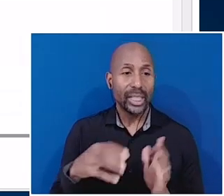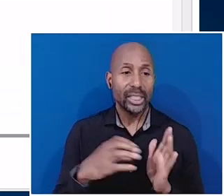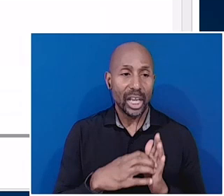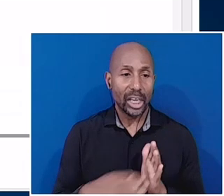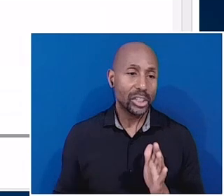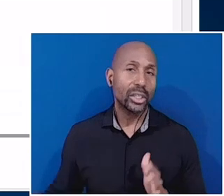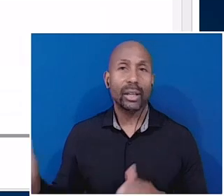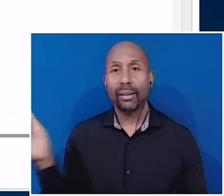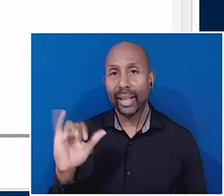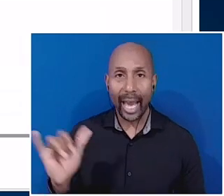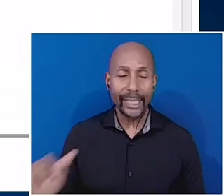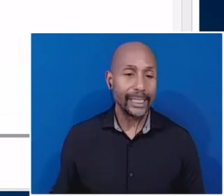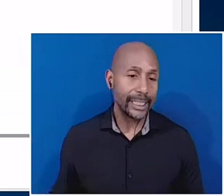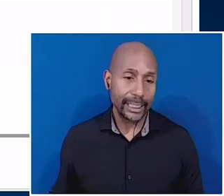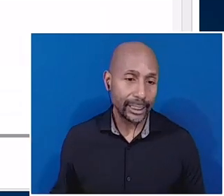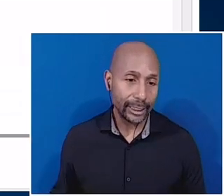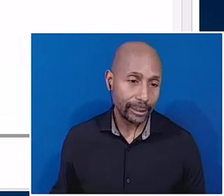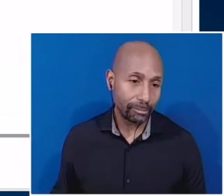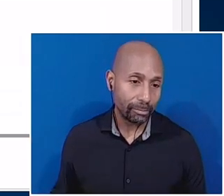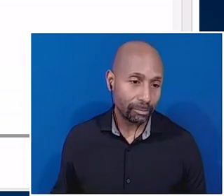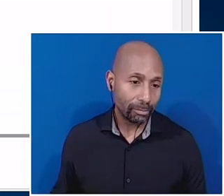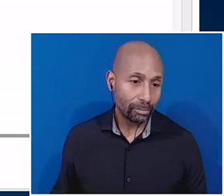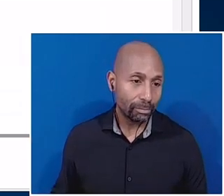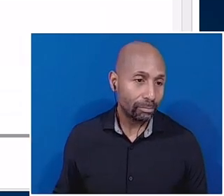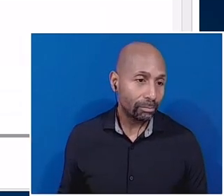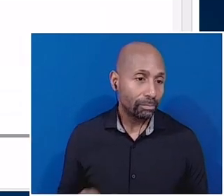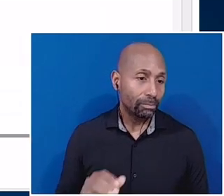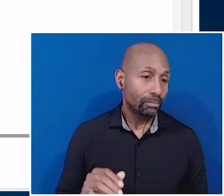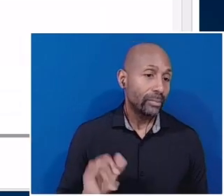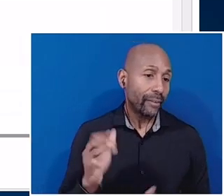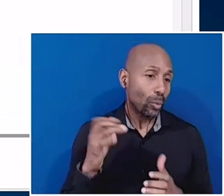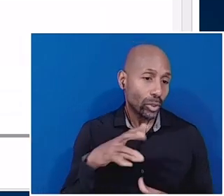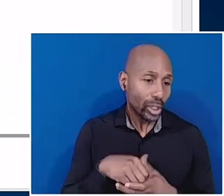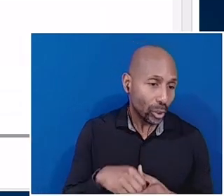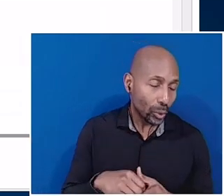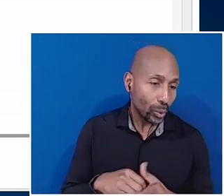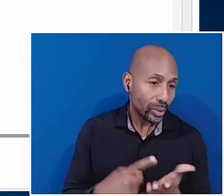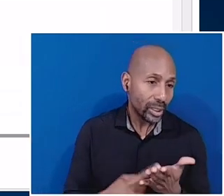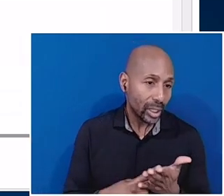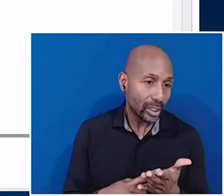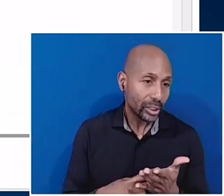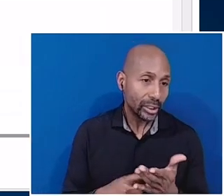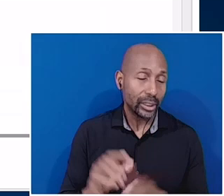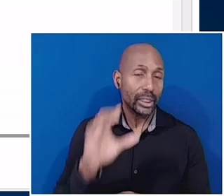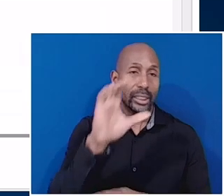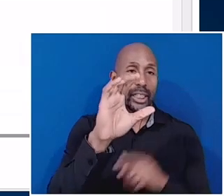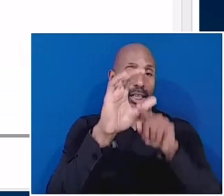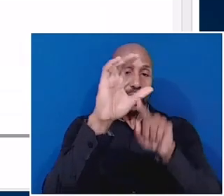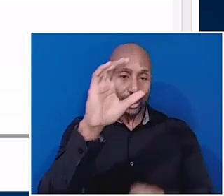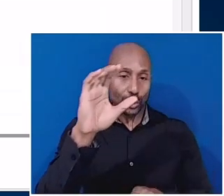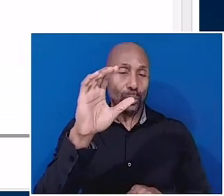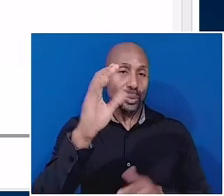discussion (c) all the way through to the end, please do so that way we can start